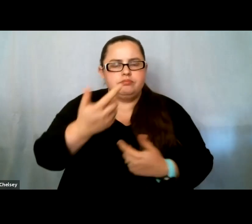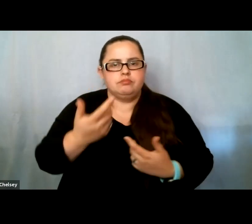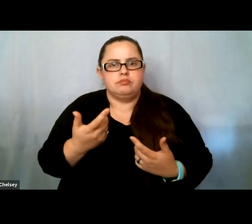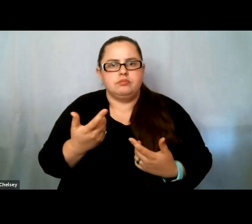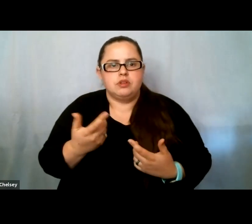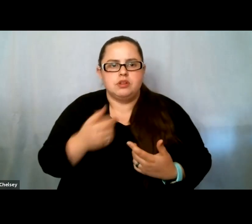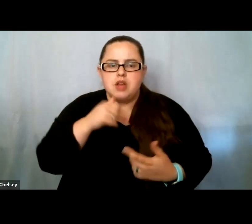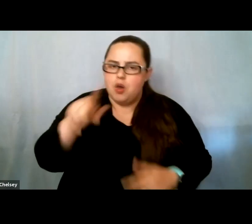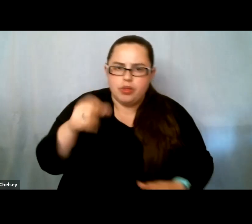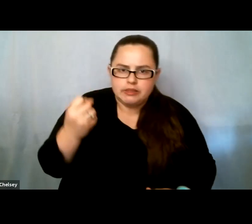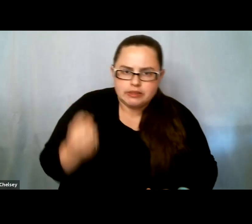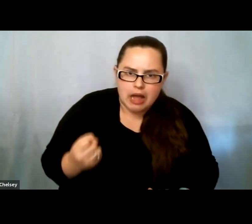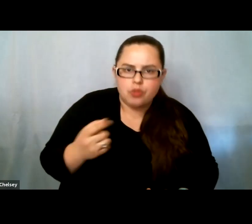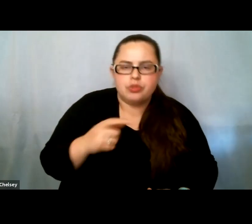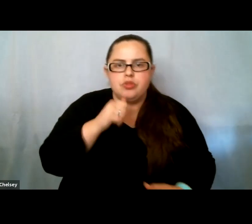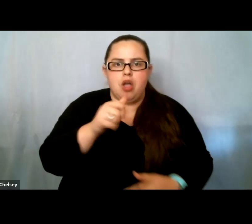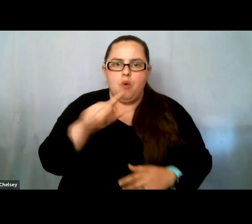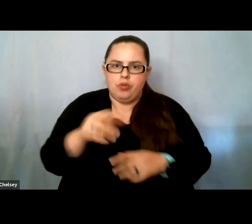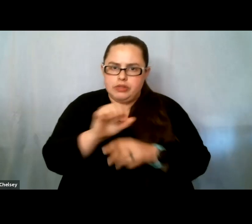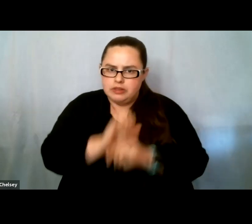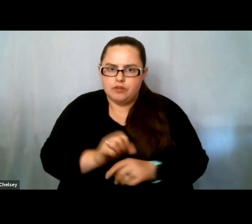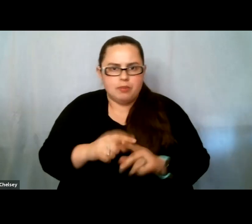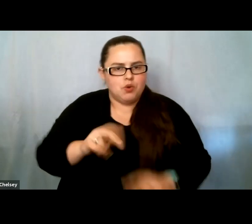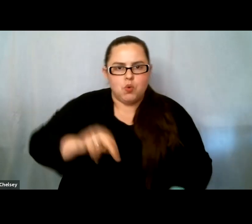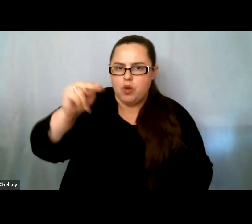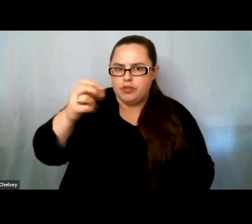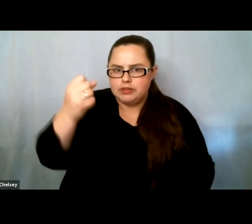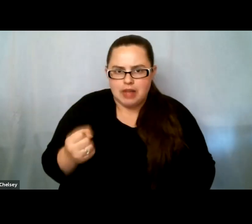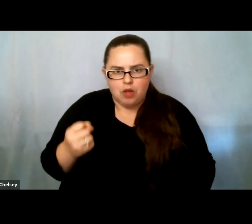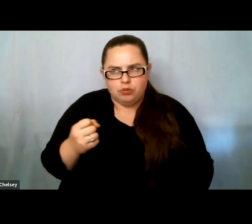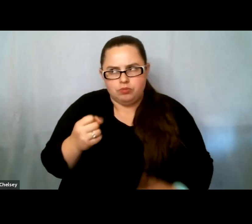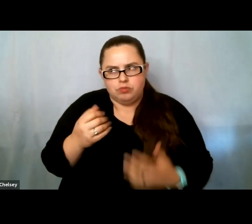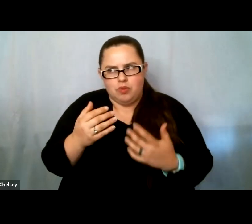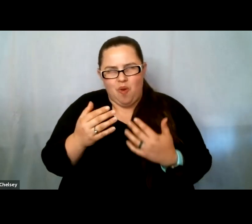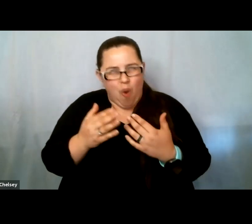in the world of slavery, in the north, in the south, almost equally, actually. Even anti